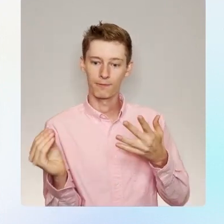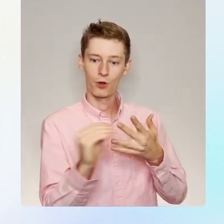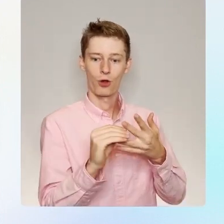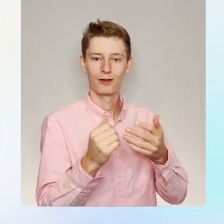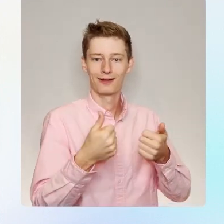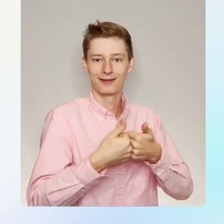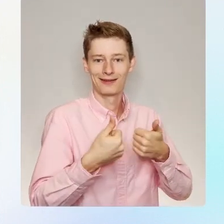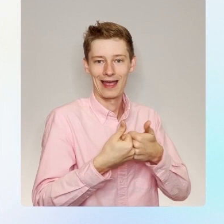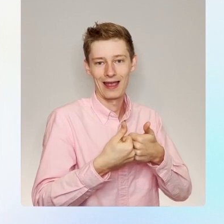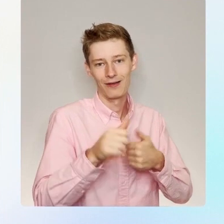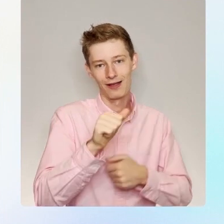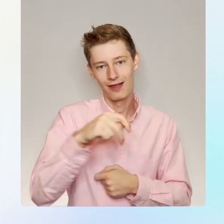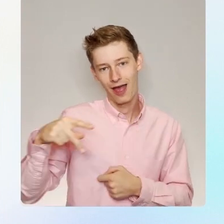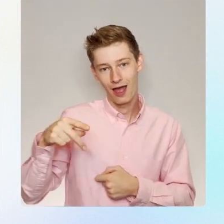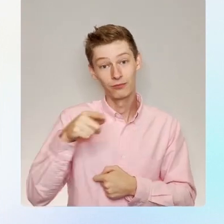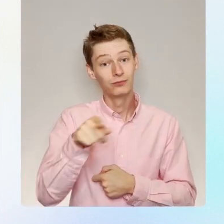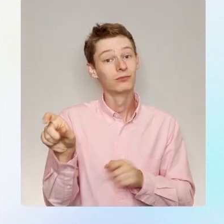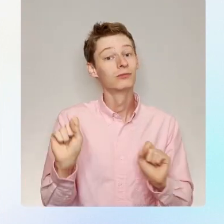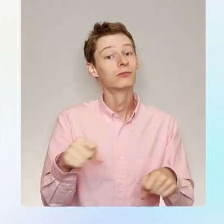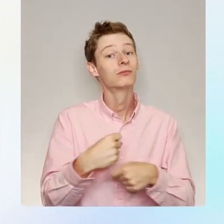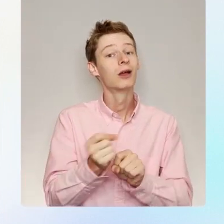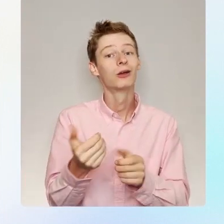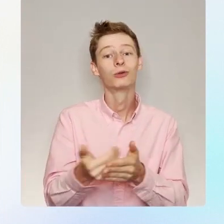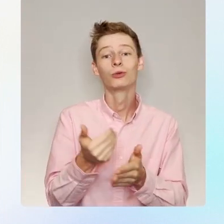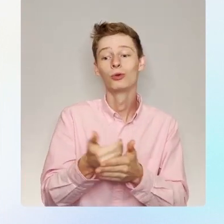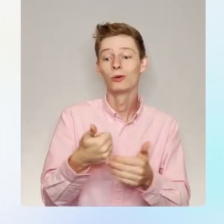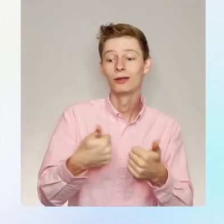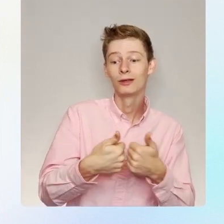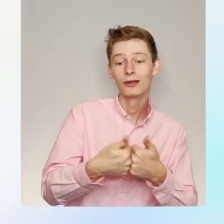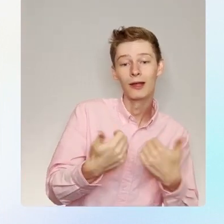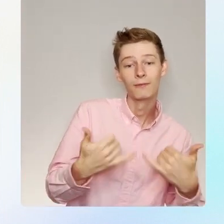so they can create new gameplay and navigation.